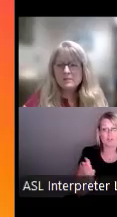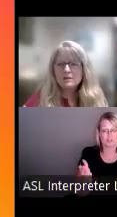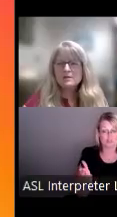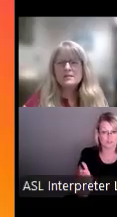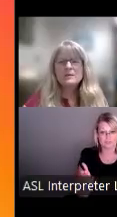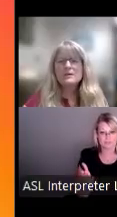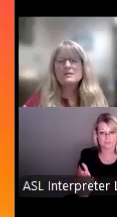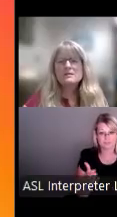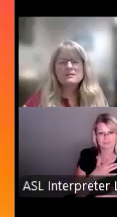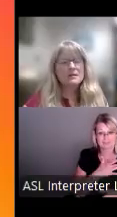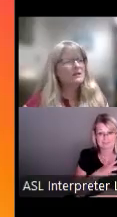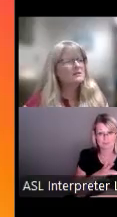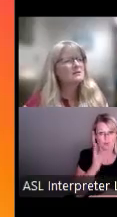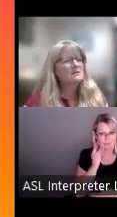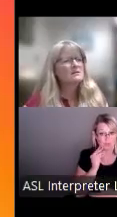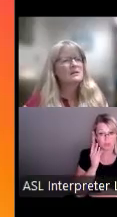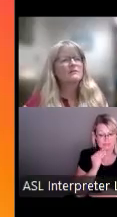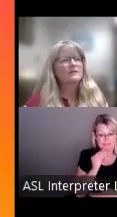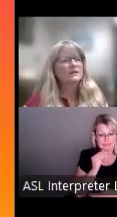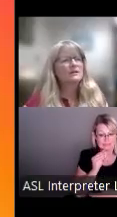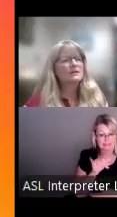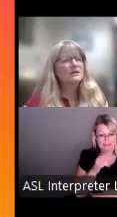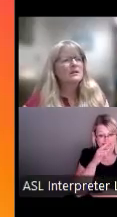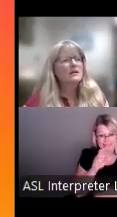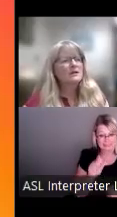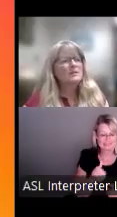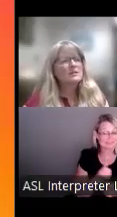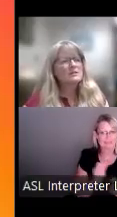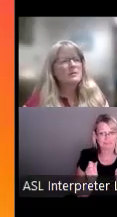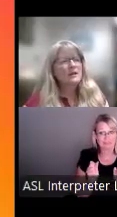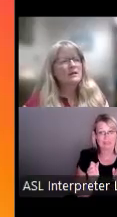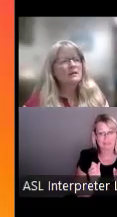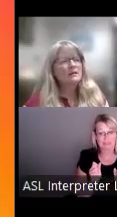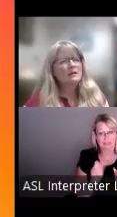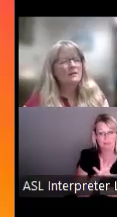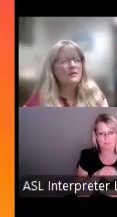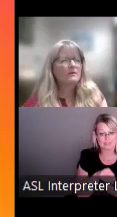typical experiences that kids can safely participate in at the